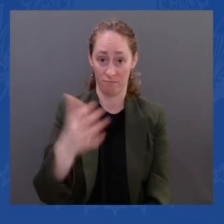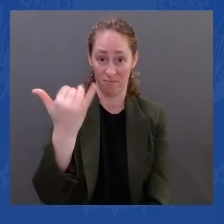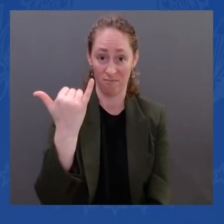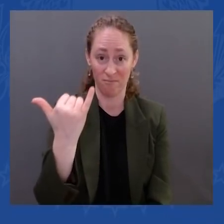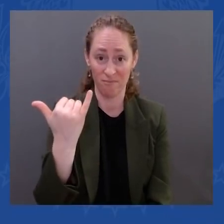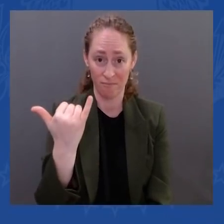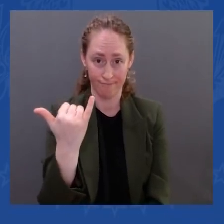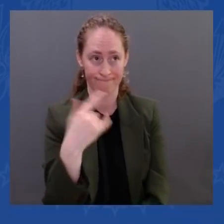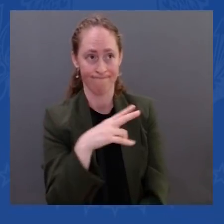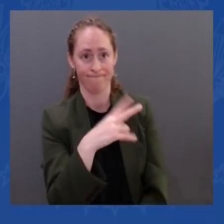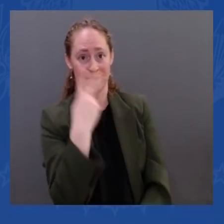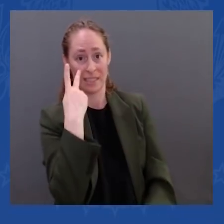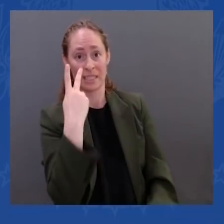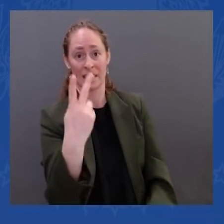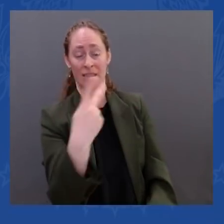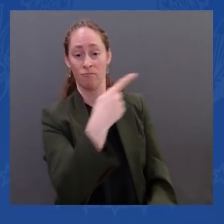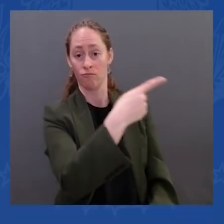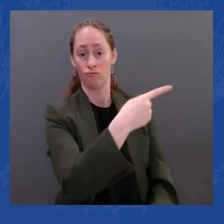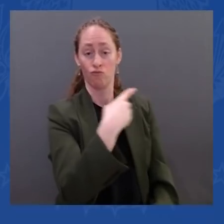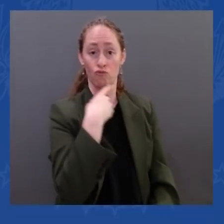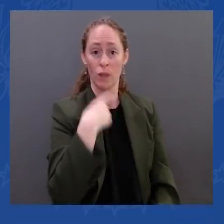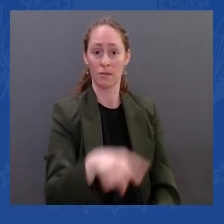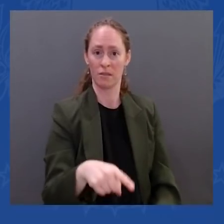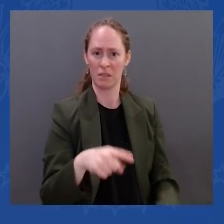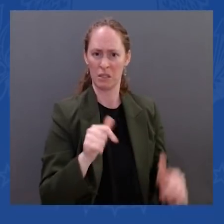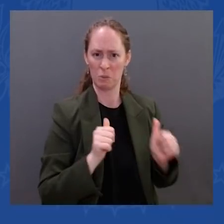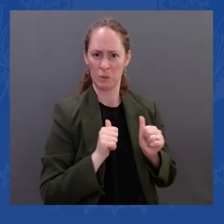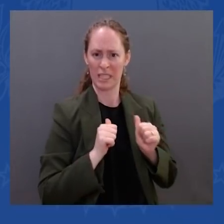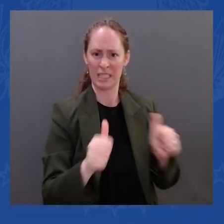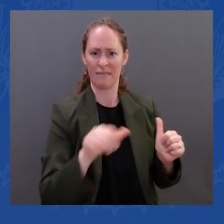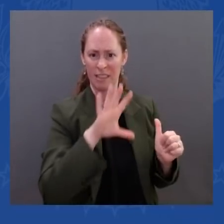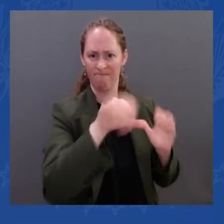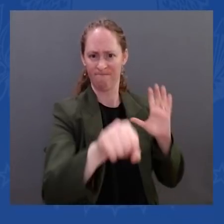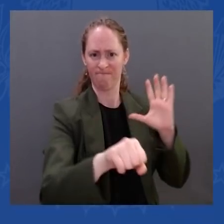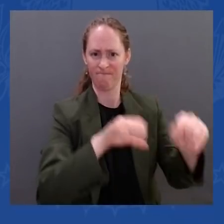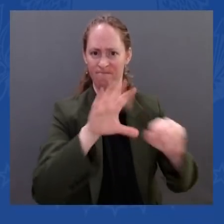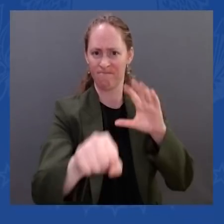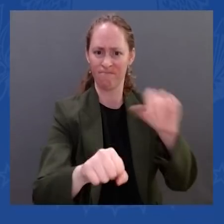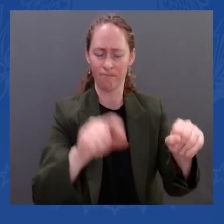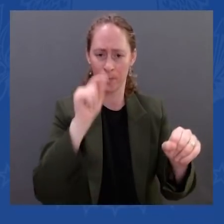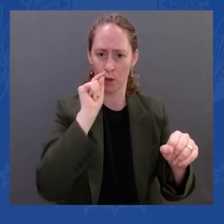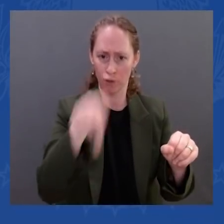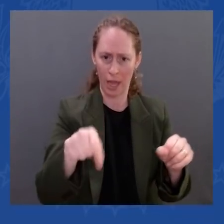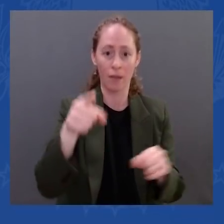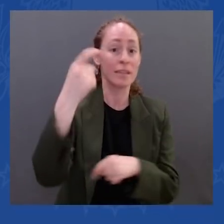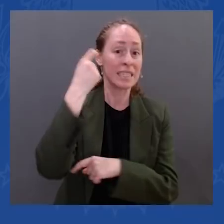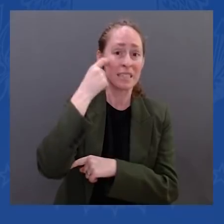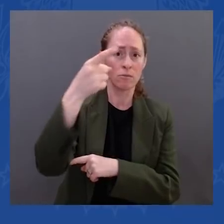and security of the Indo-Pacific are inseparable. In today's meeting, did you talk about response to China?